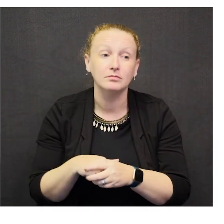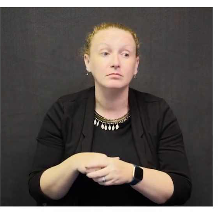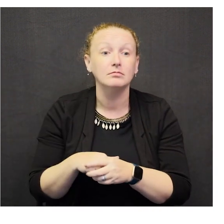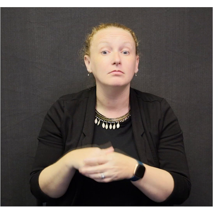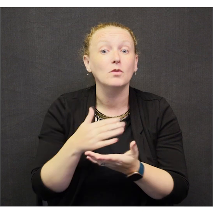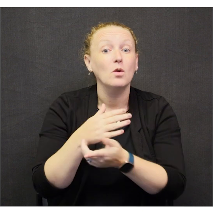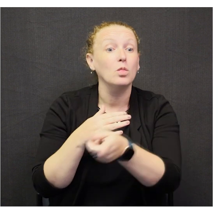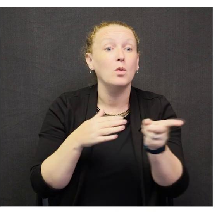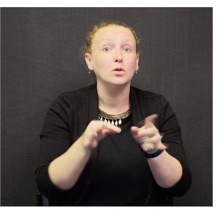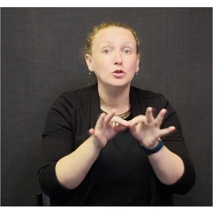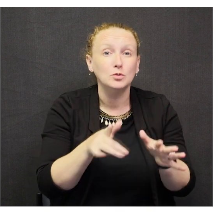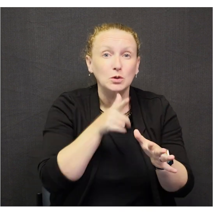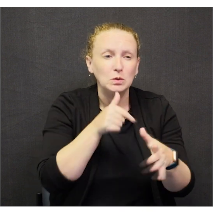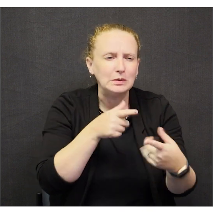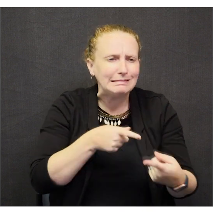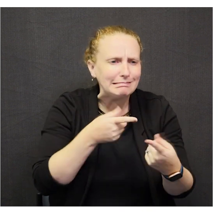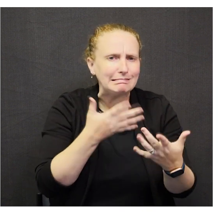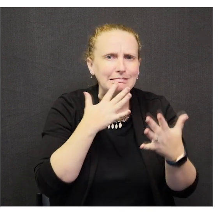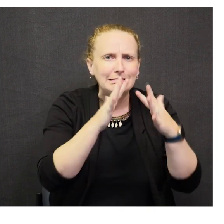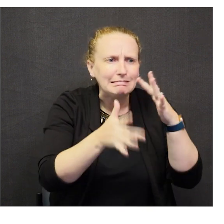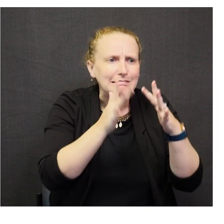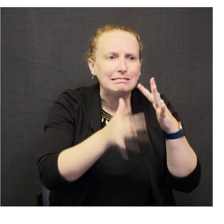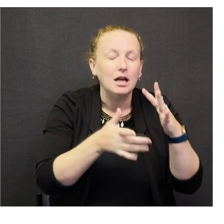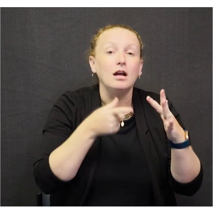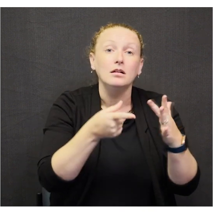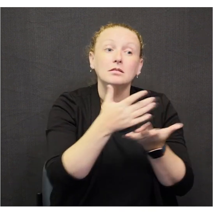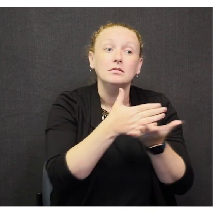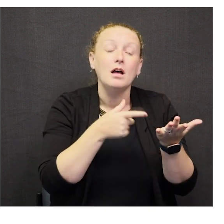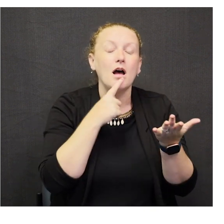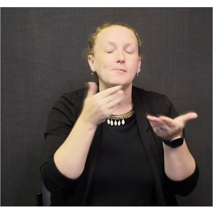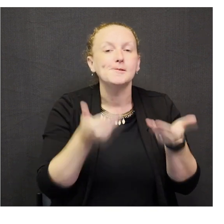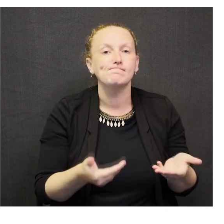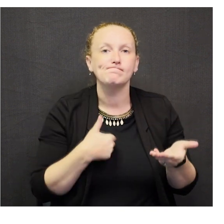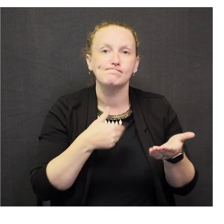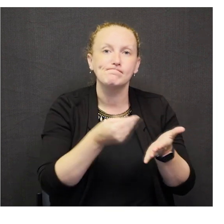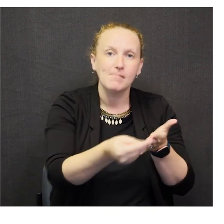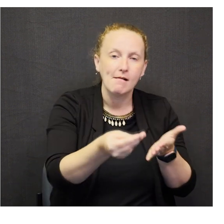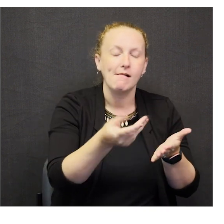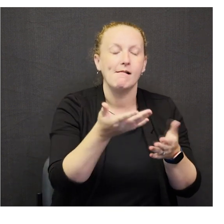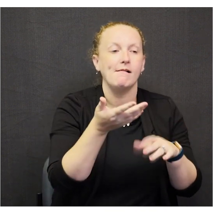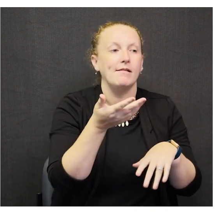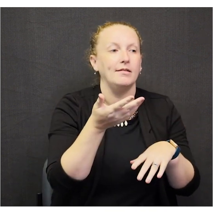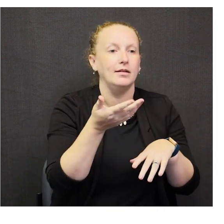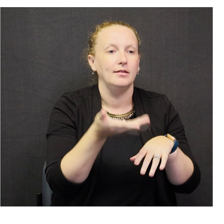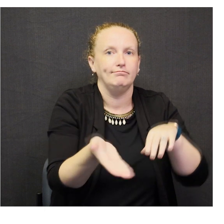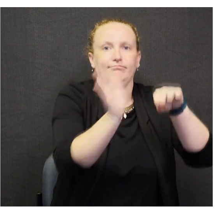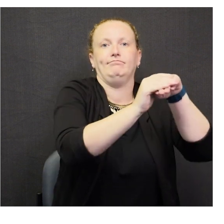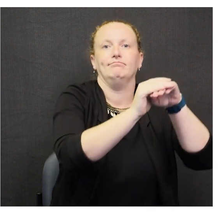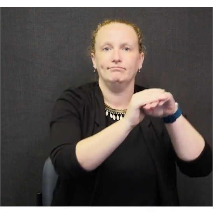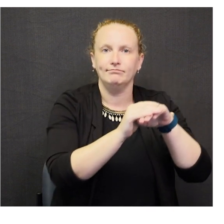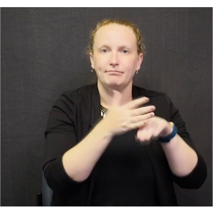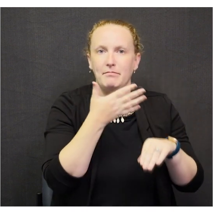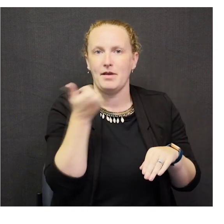level of of Internet. Others had to work with replacing routers or other equipment. So it